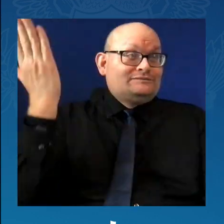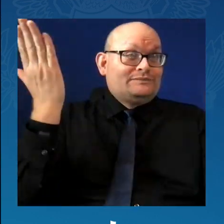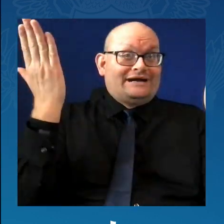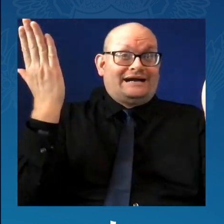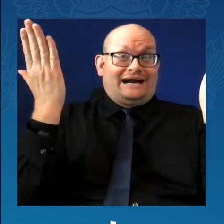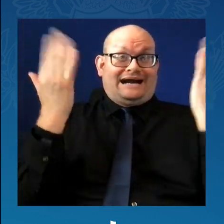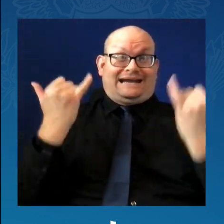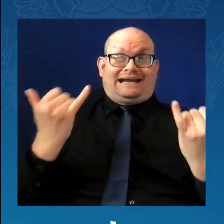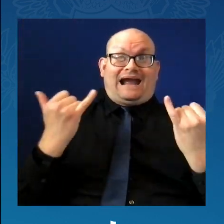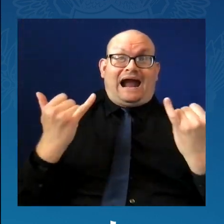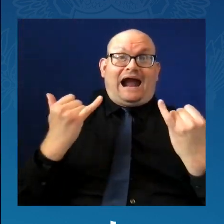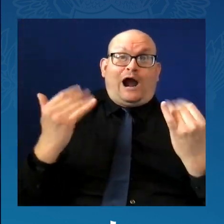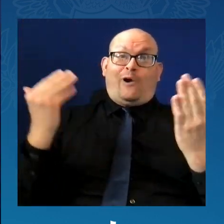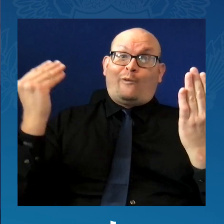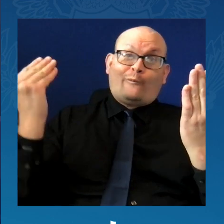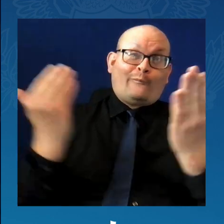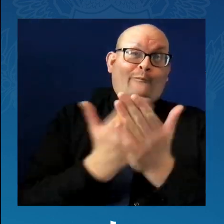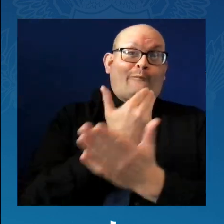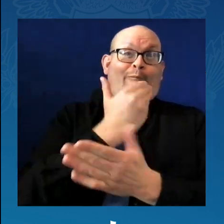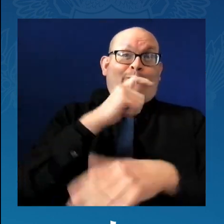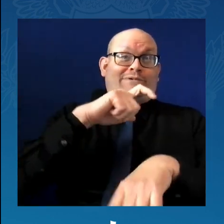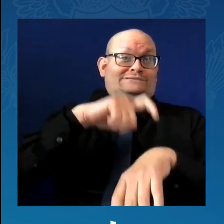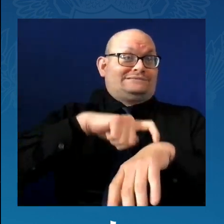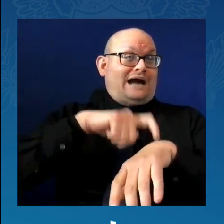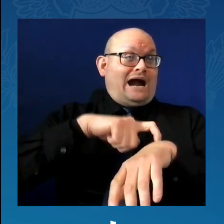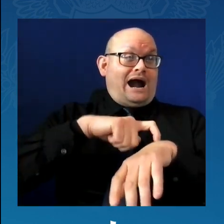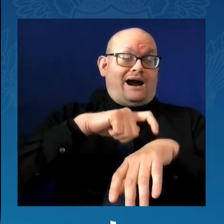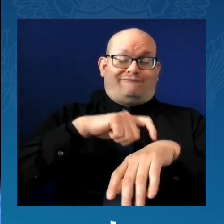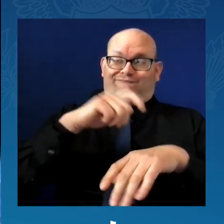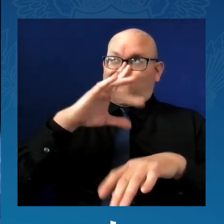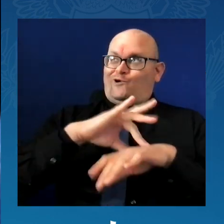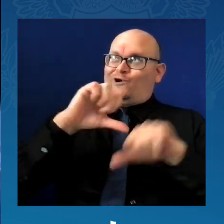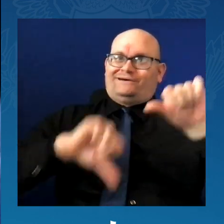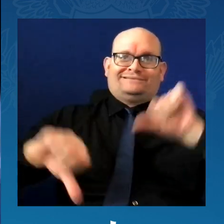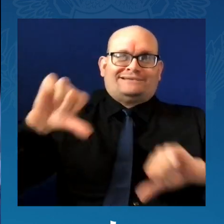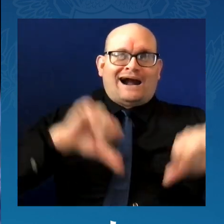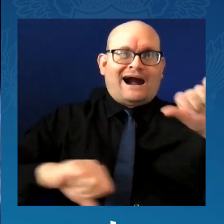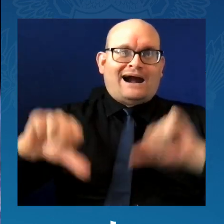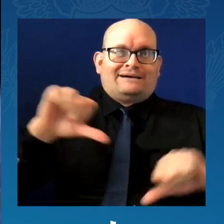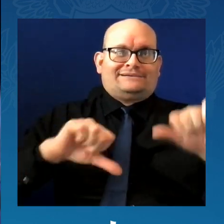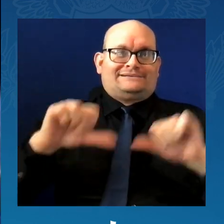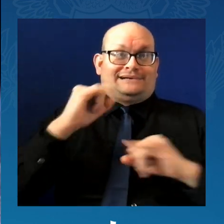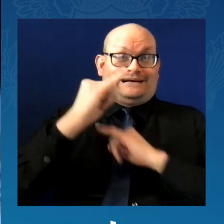has begun together with international partners. NASA will launch the swap mission